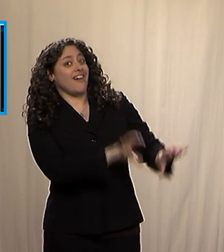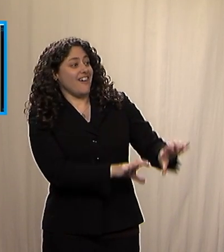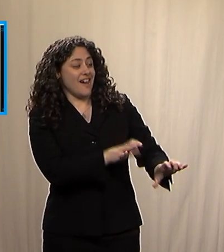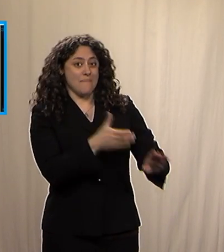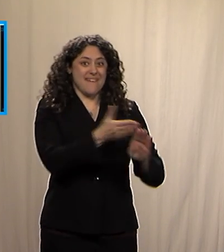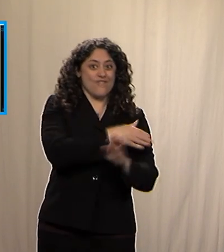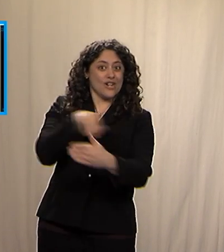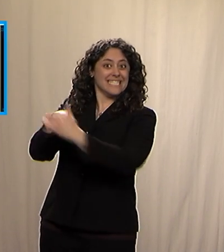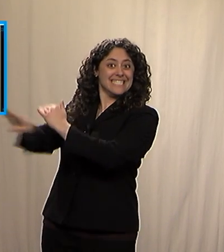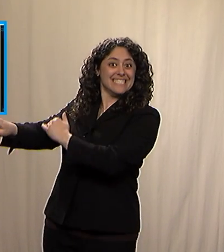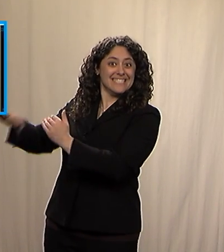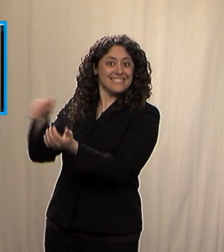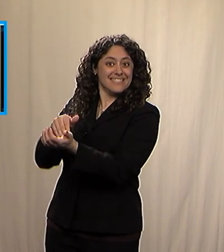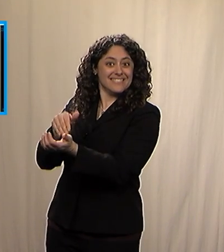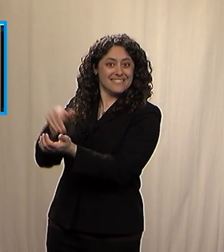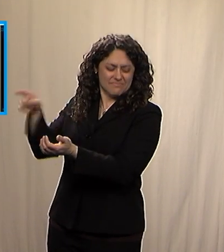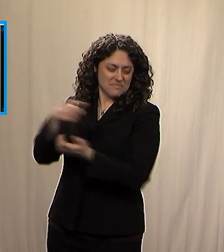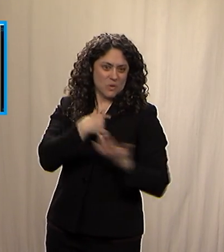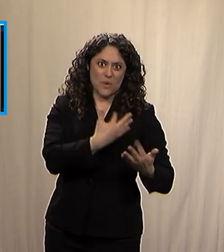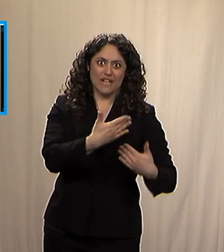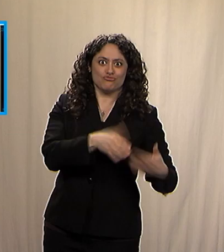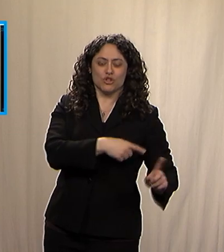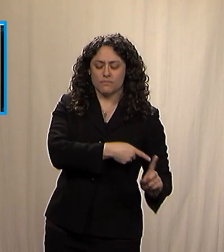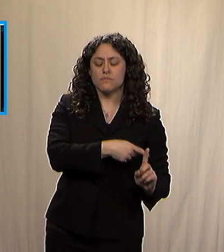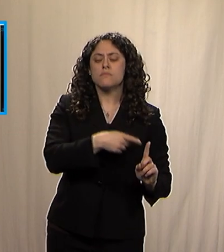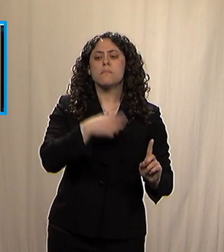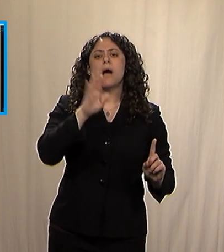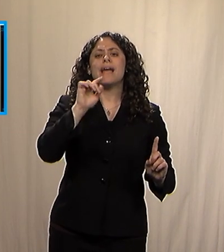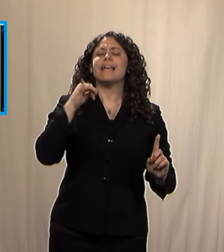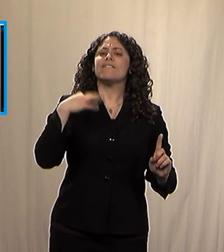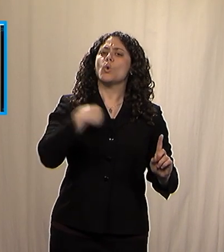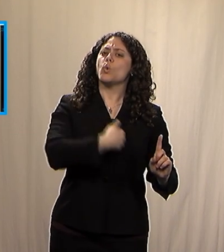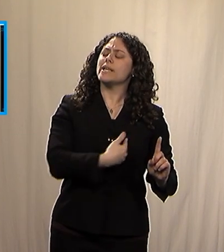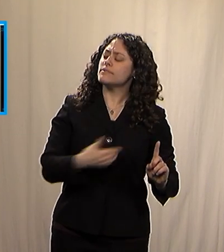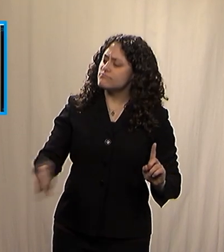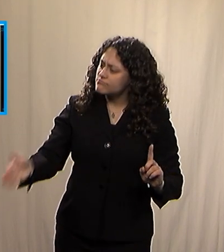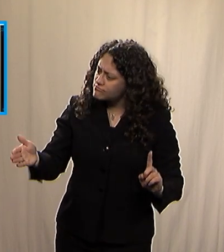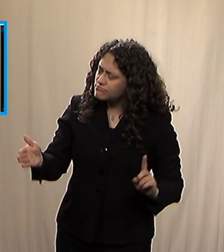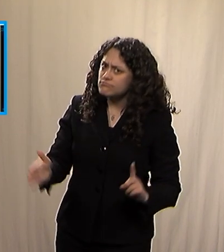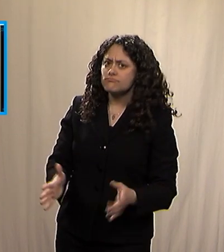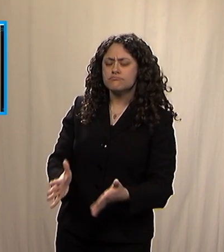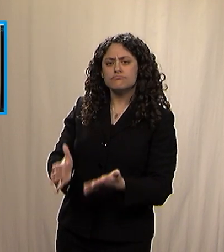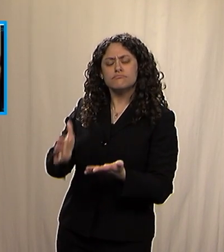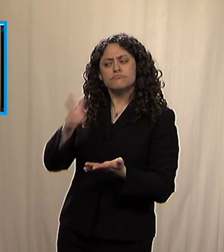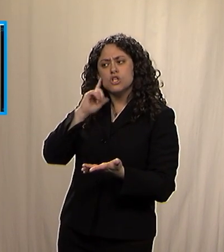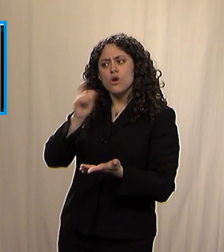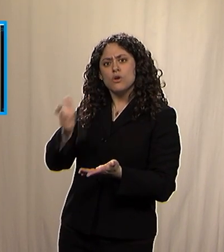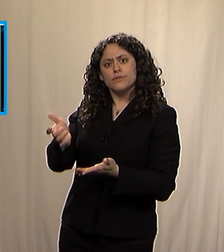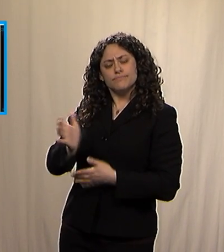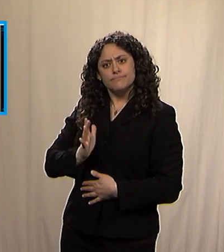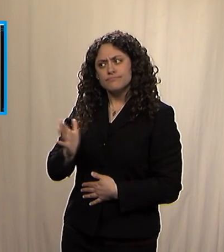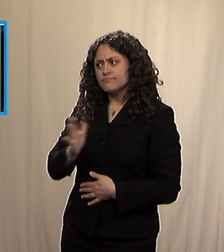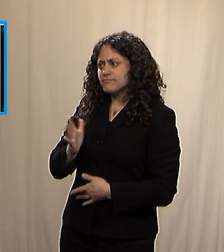But I think presenting ourselves appropriately to the hearing people in the situation,